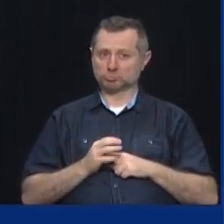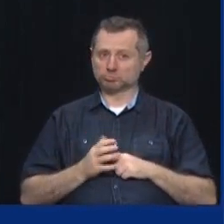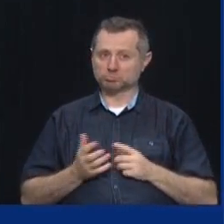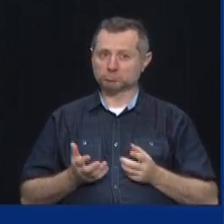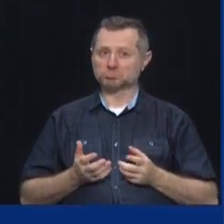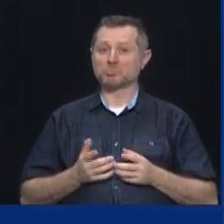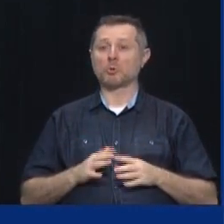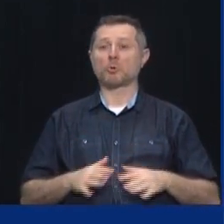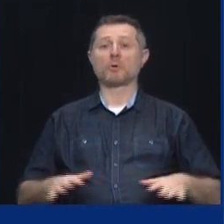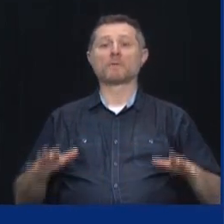WHERE WE ARE TODAY .4 POSITIVITY RATE.